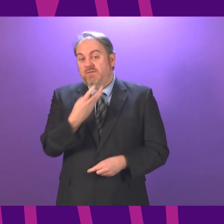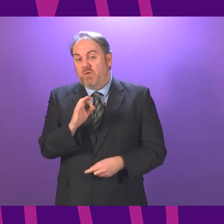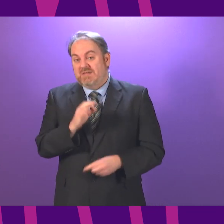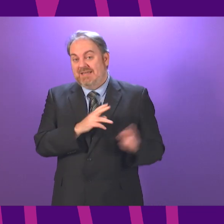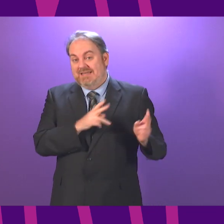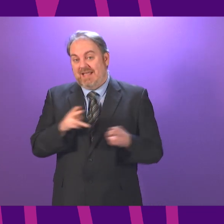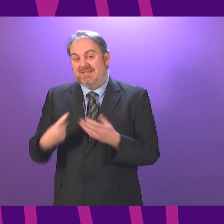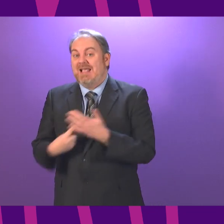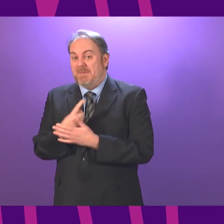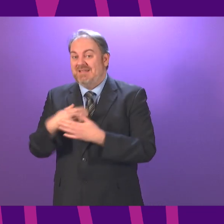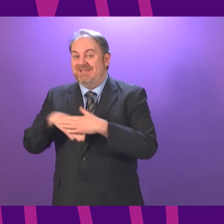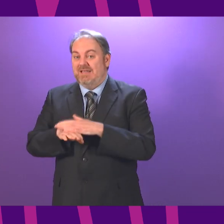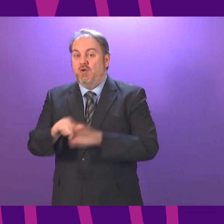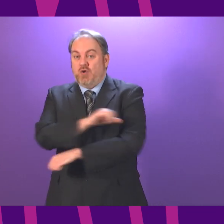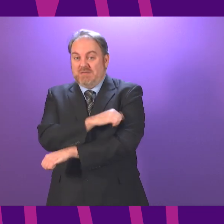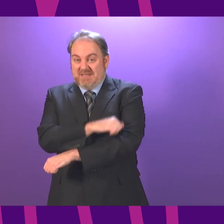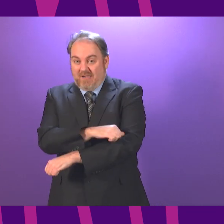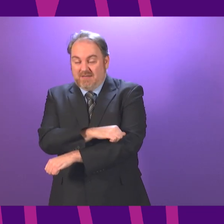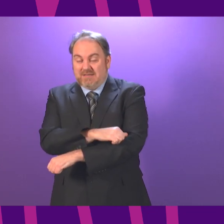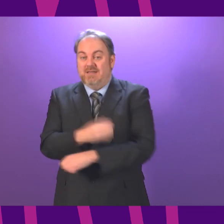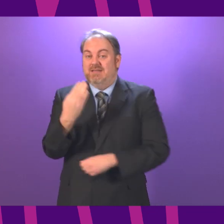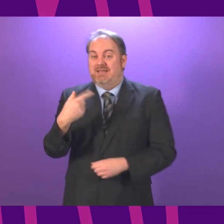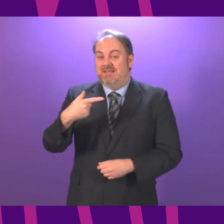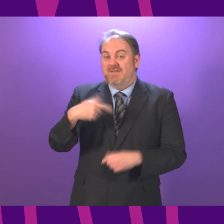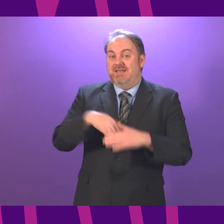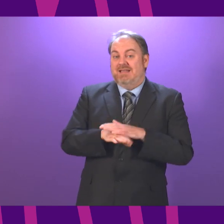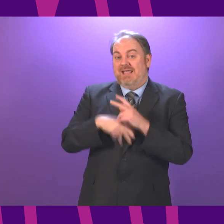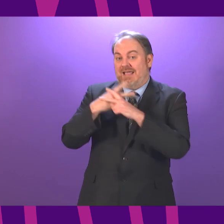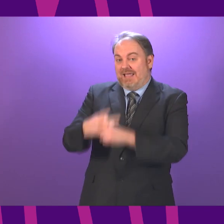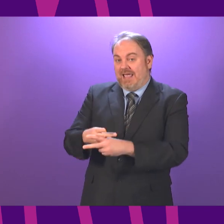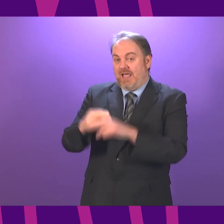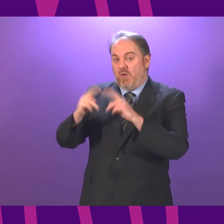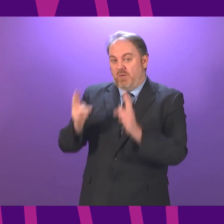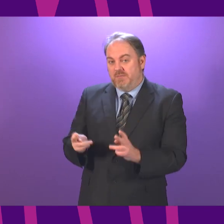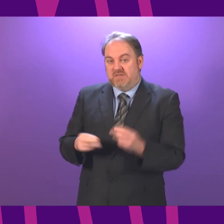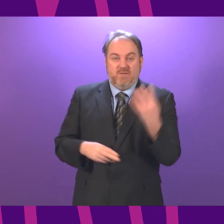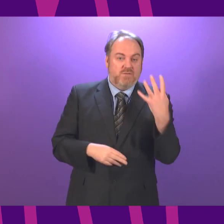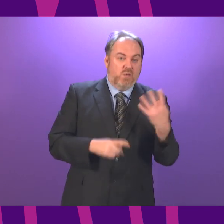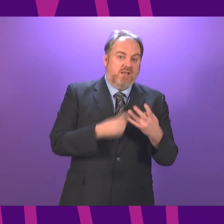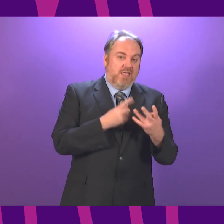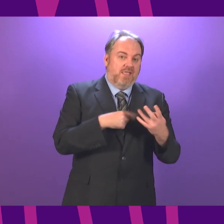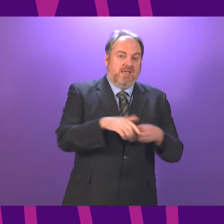place in hospital, 97 in care homes and four in a different institutional setting, and 27